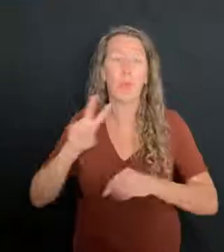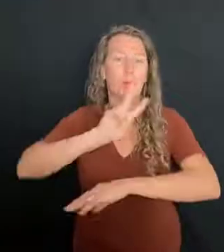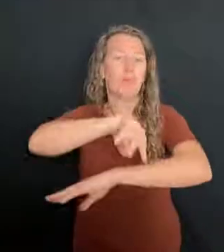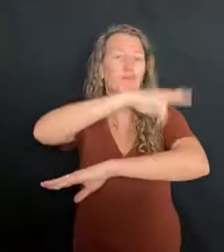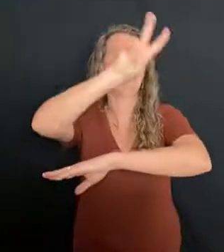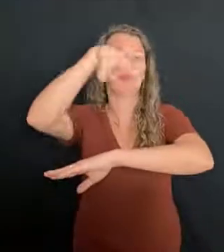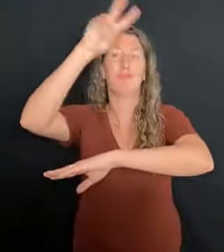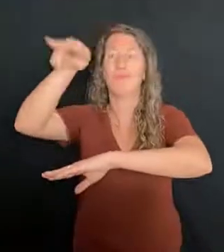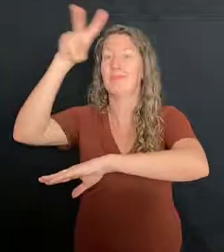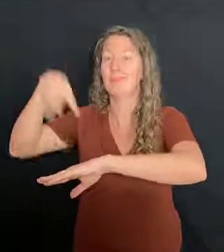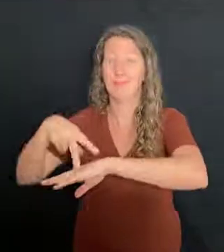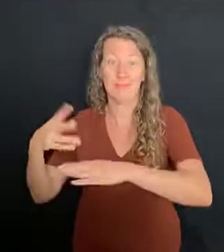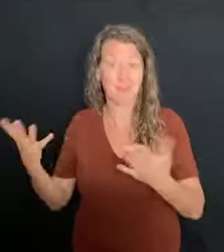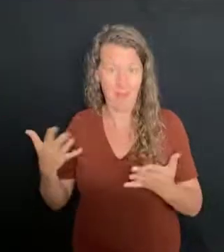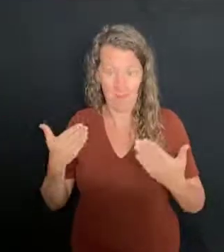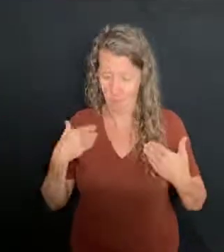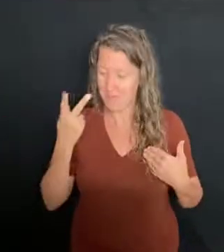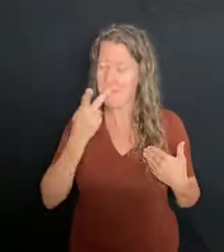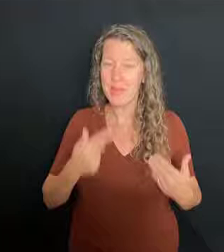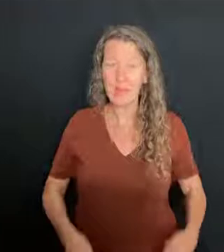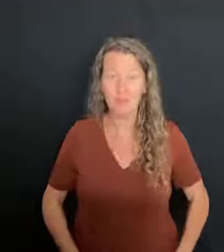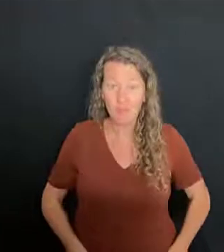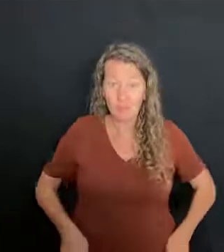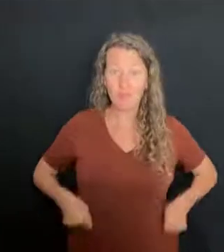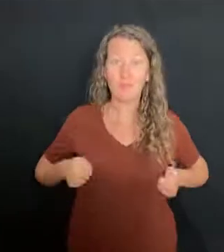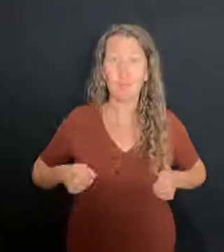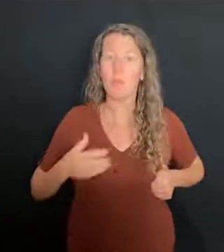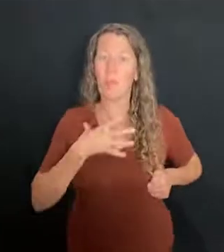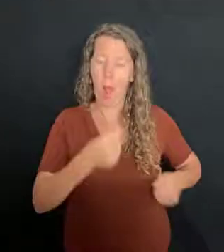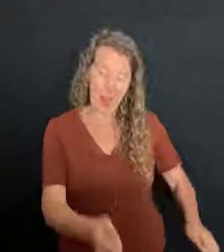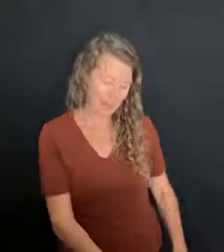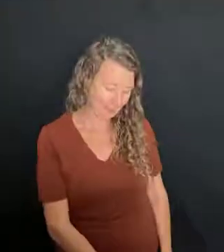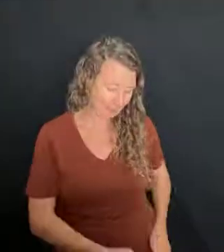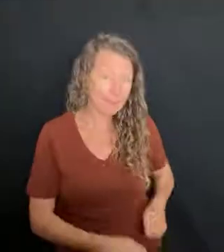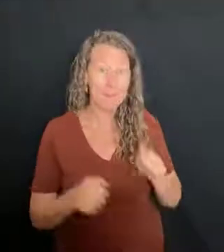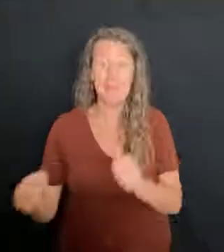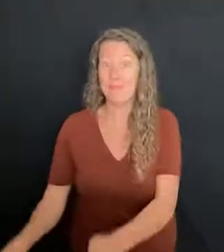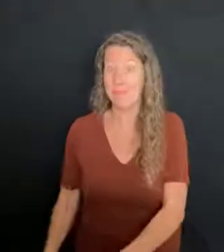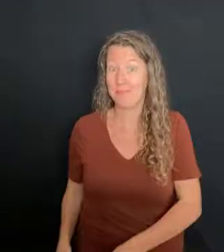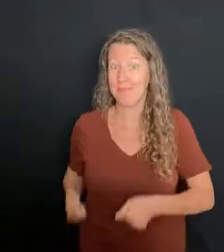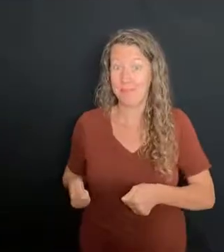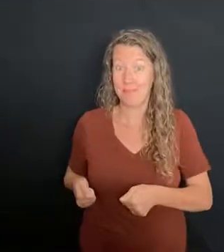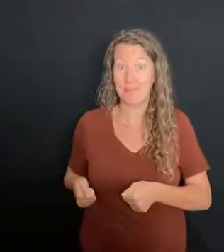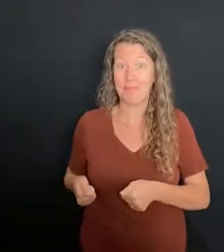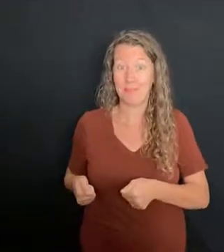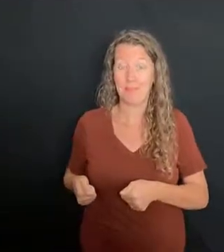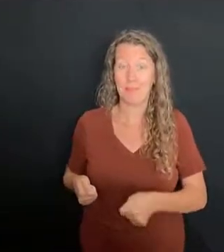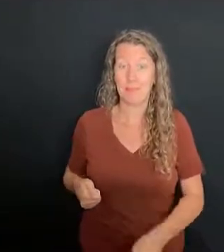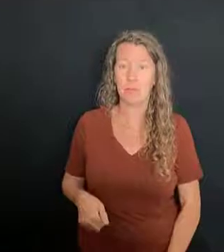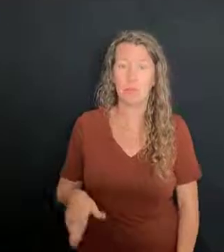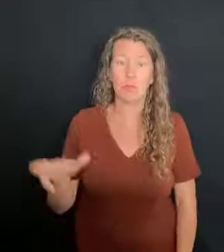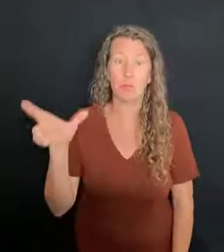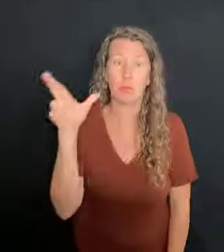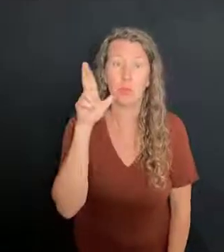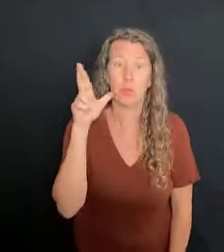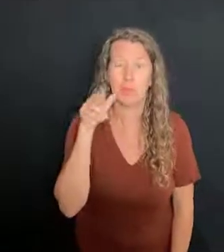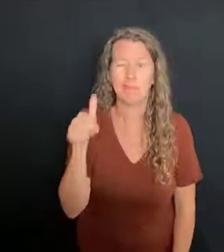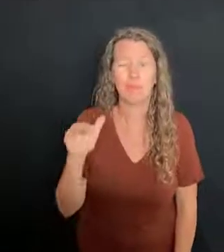[Joel Snyder] A smiling Brown haired girl performs a handstand in a pink leotard and white tights. [Esther Geiger] Rosalee was a little girl